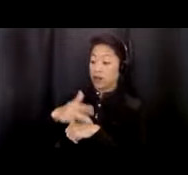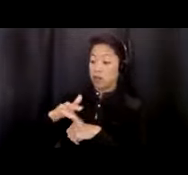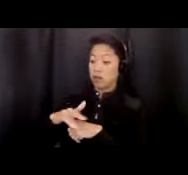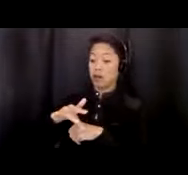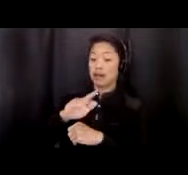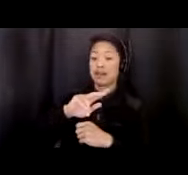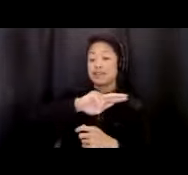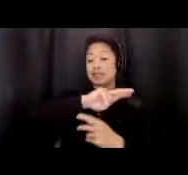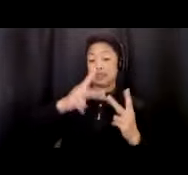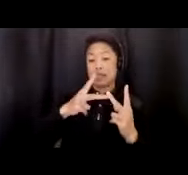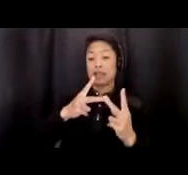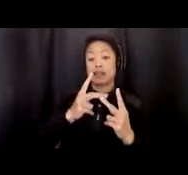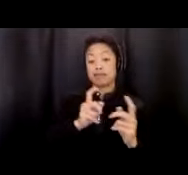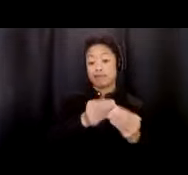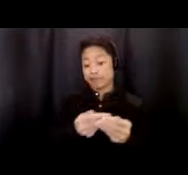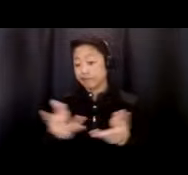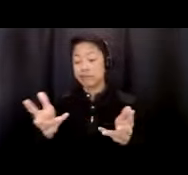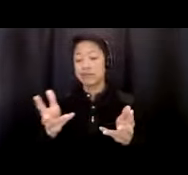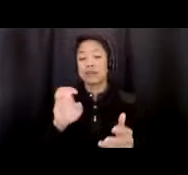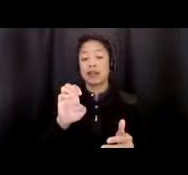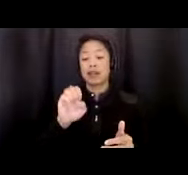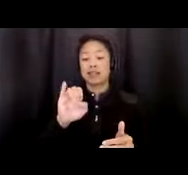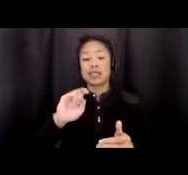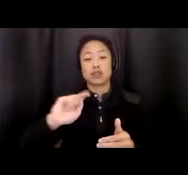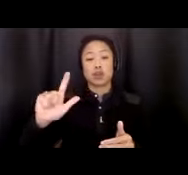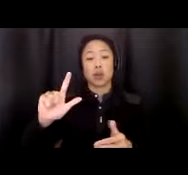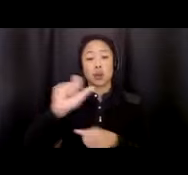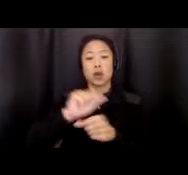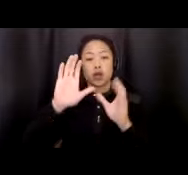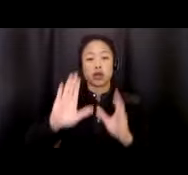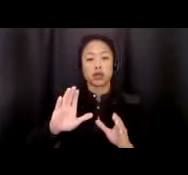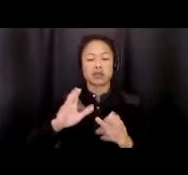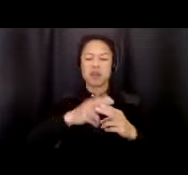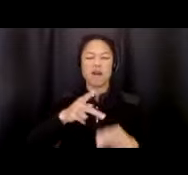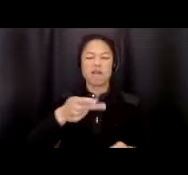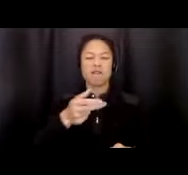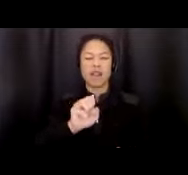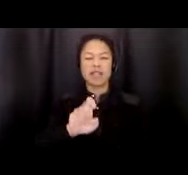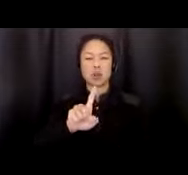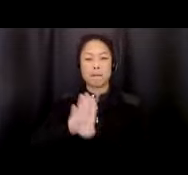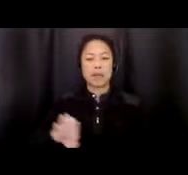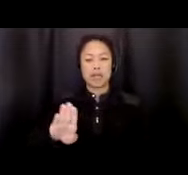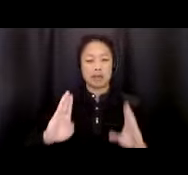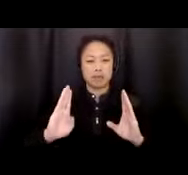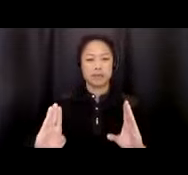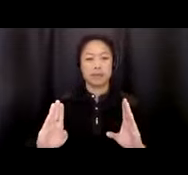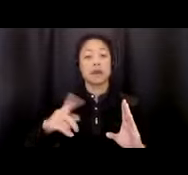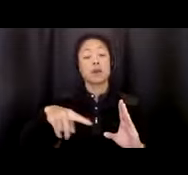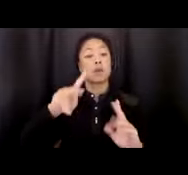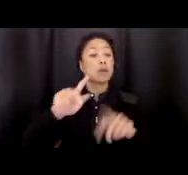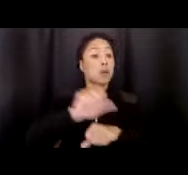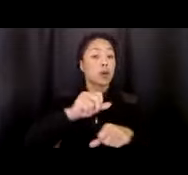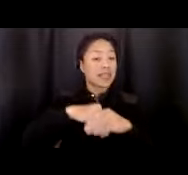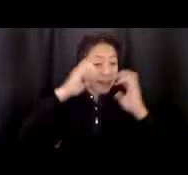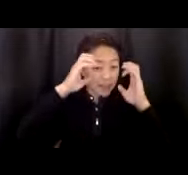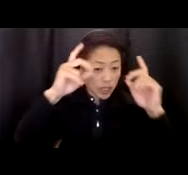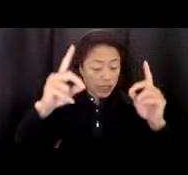which are in phase 1B: who work in education, food & agriculture, police